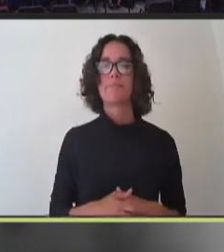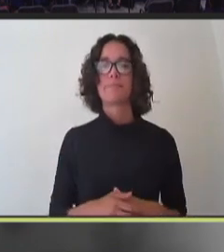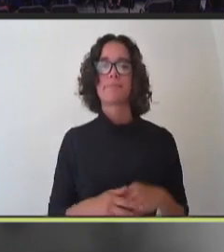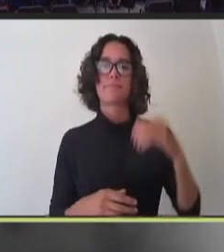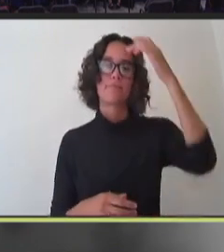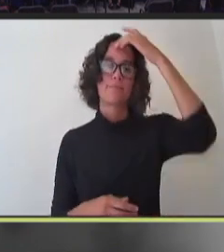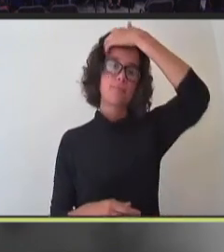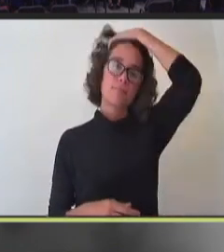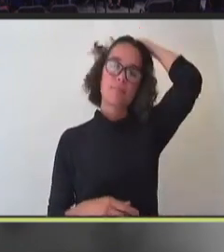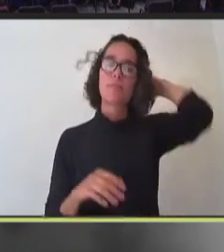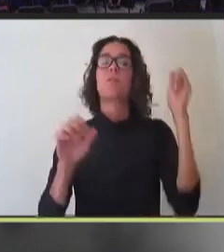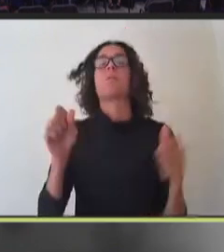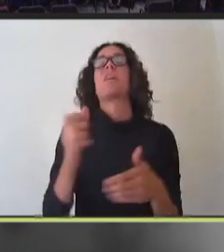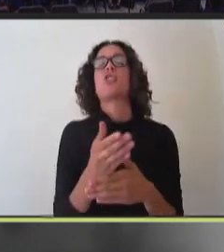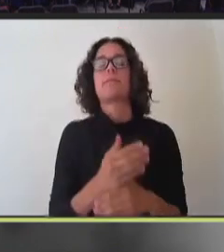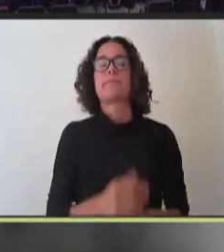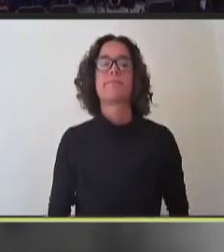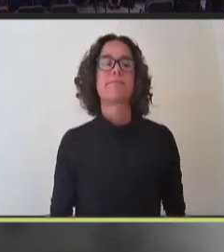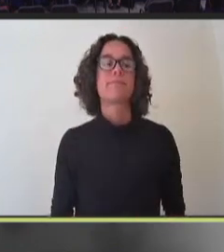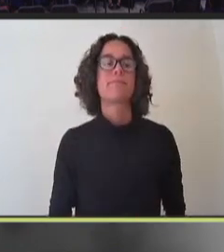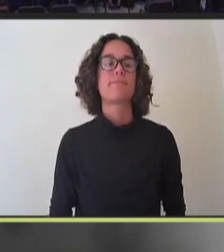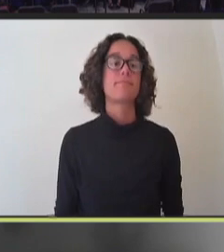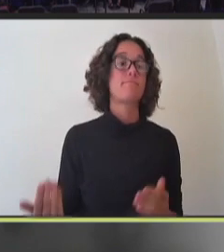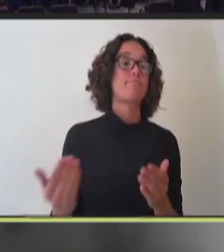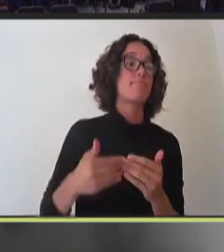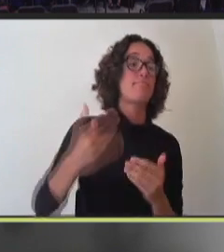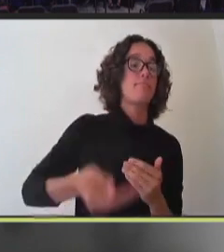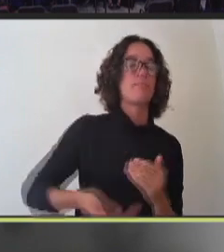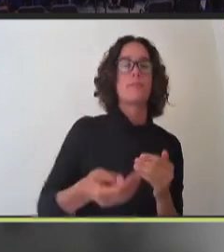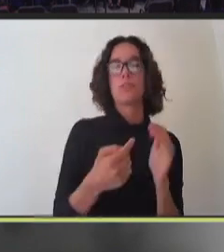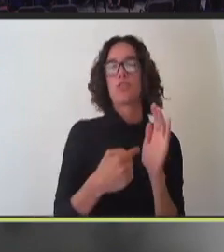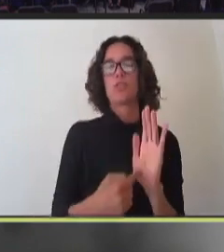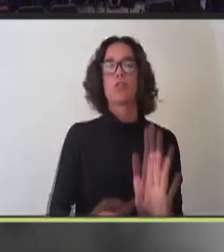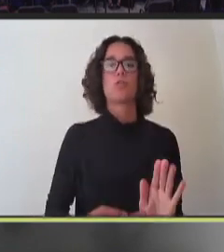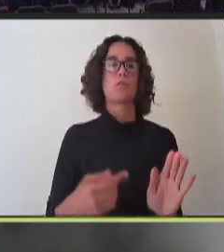And again, this just shows you the volume of immunization data that is being exchanged through